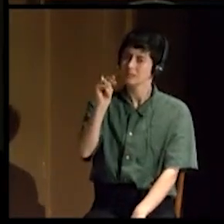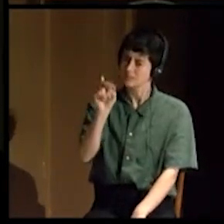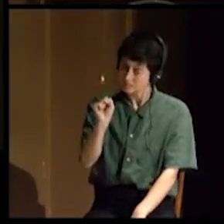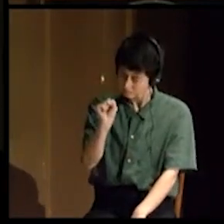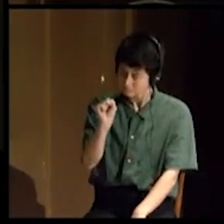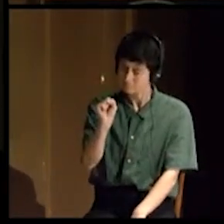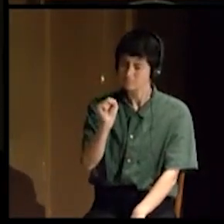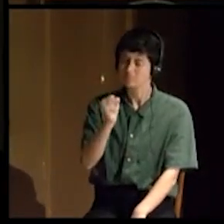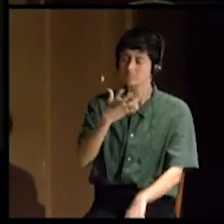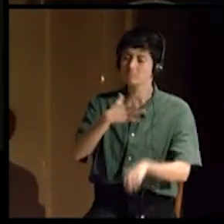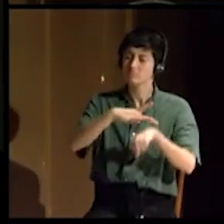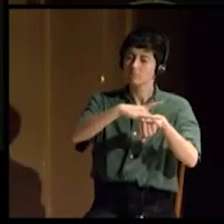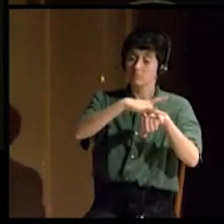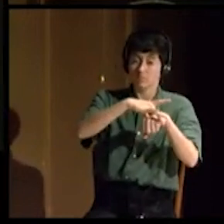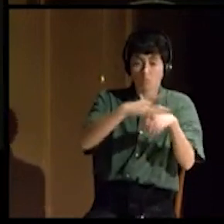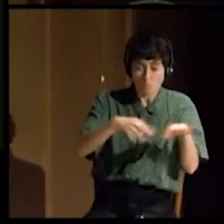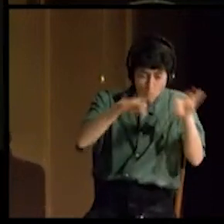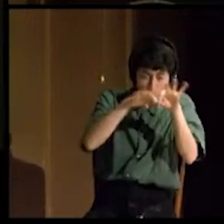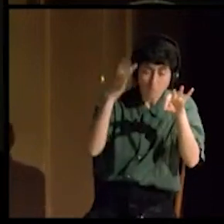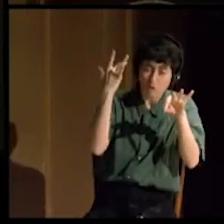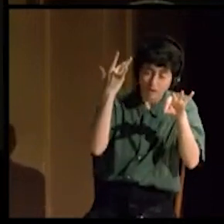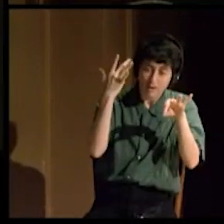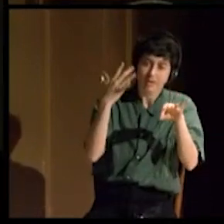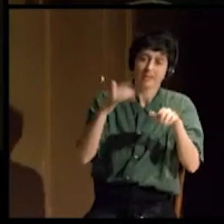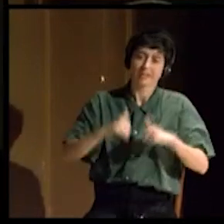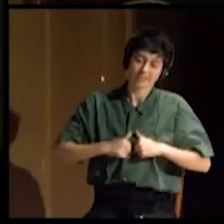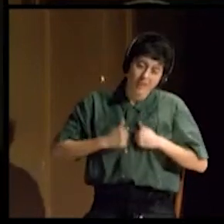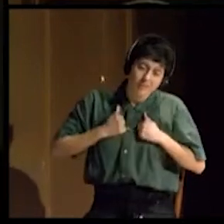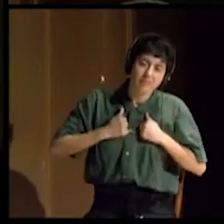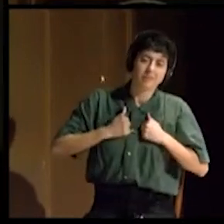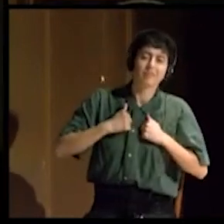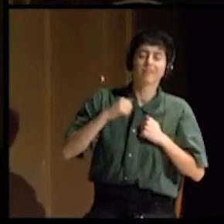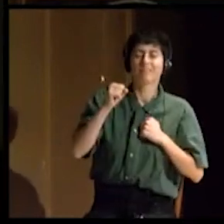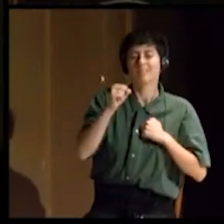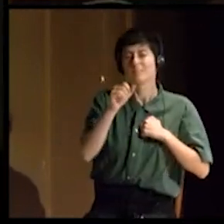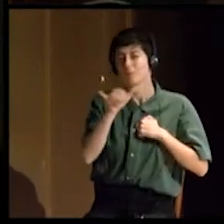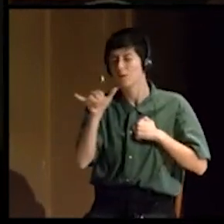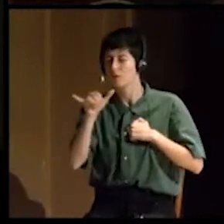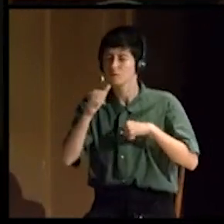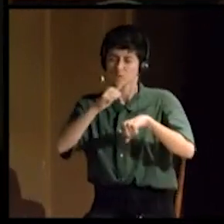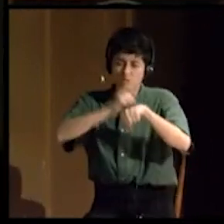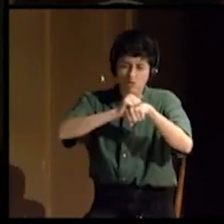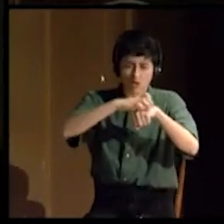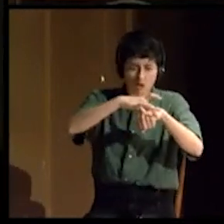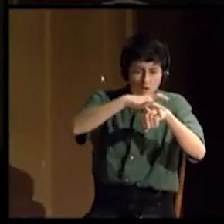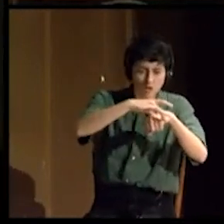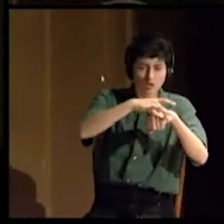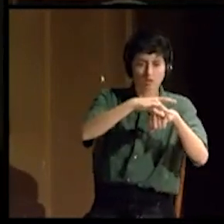and its properties, it's unique for liquid water, an oxygenated atmosphere, plate tectonics,